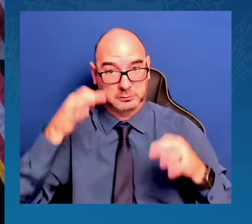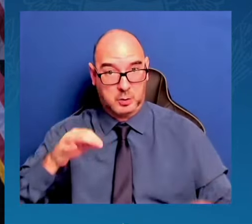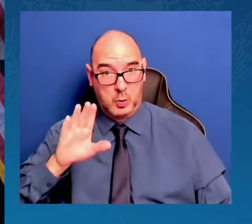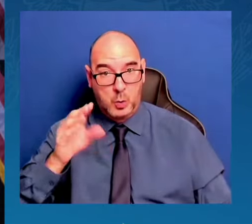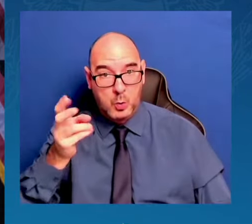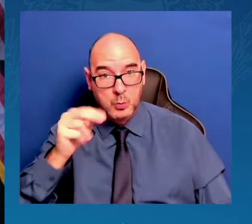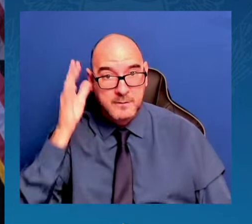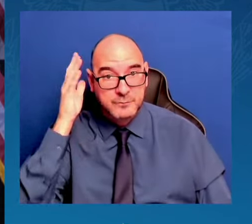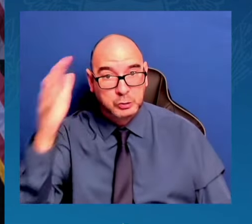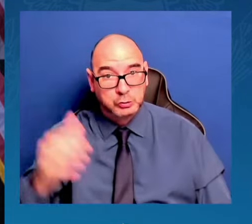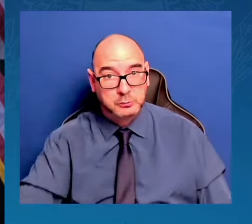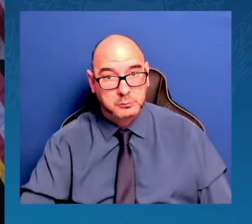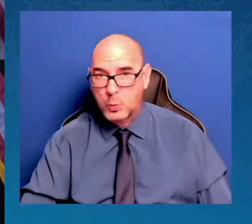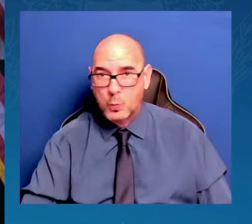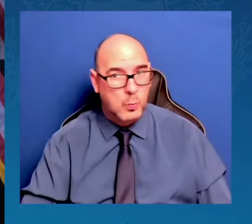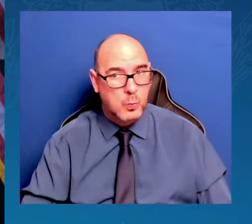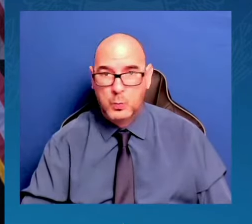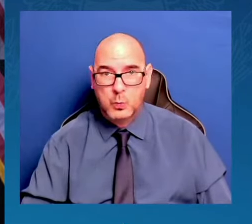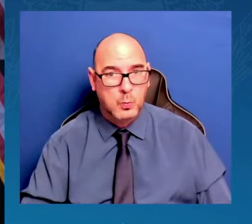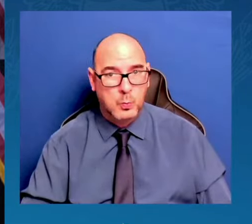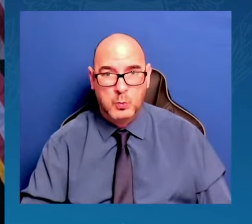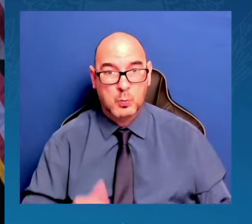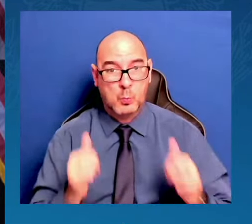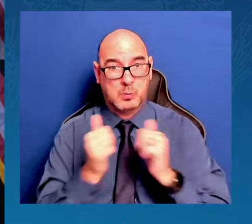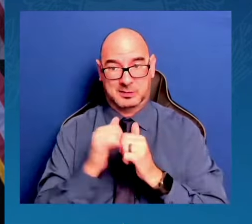with, yes, ambition and aspiration.